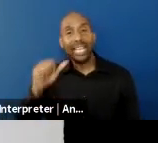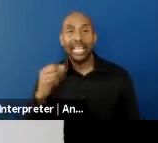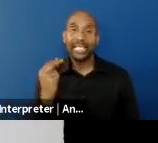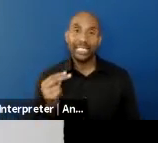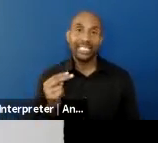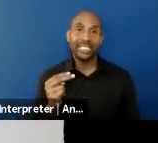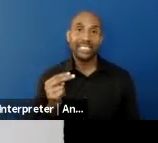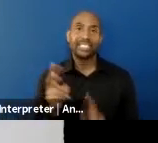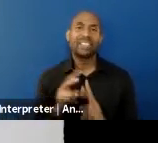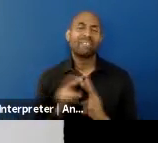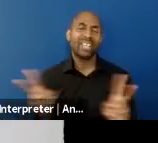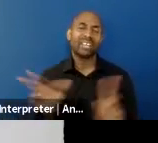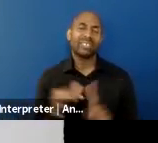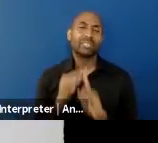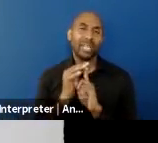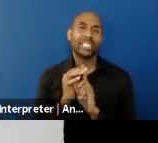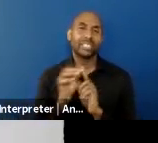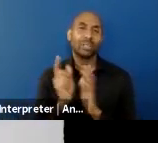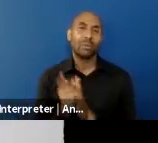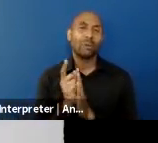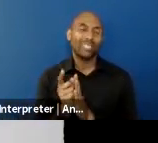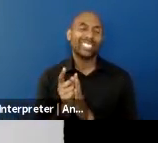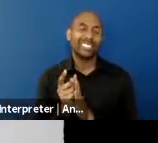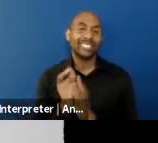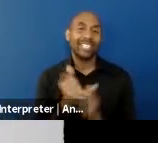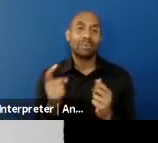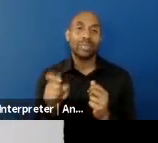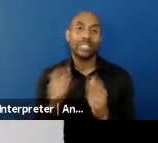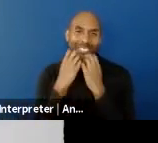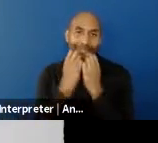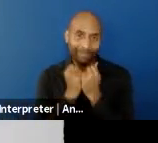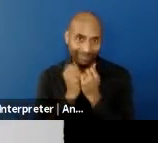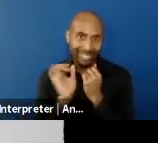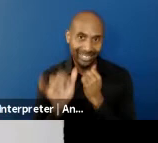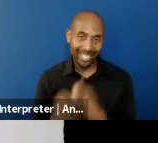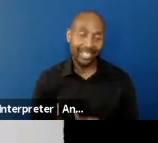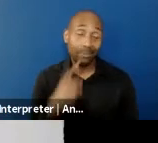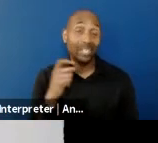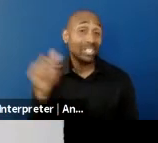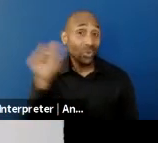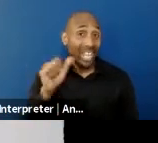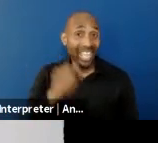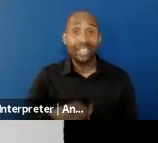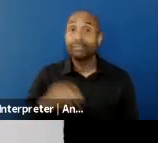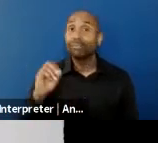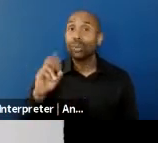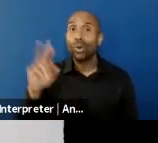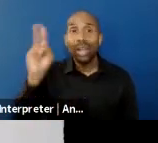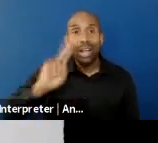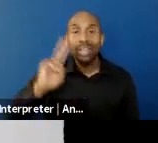Very special moments. Your aunt or uncle is like a second parent.